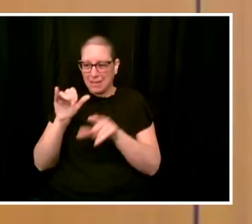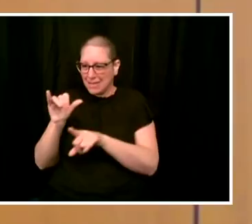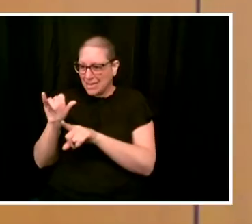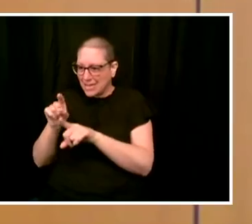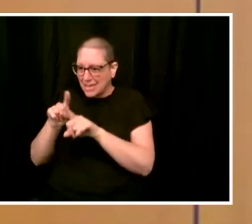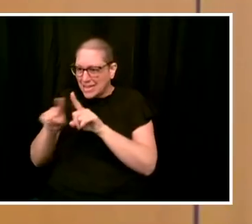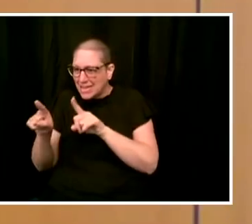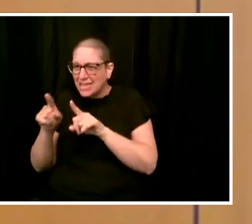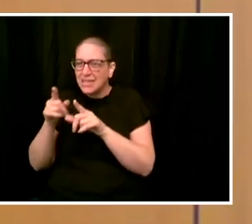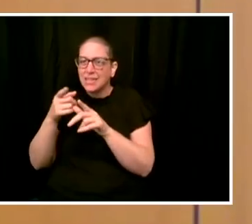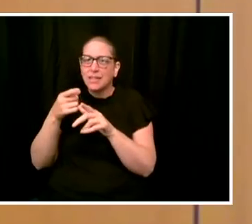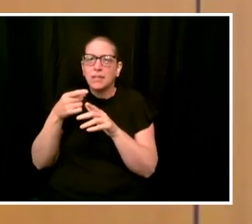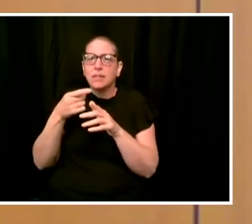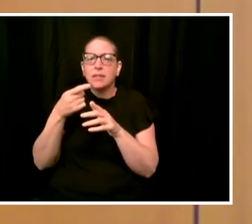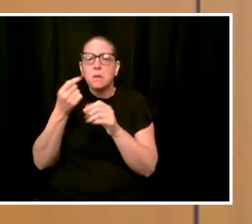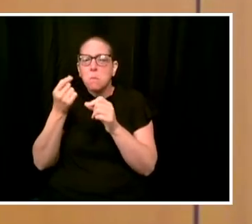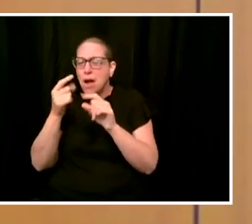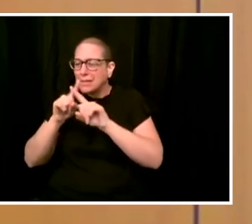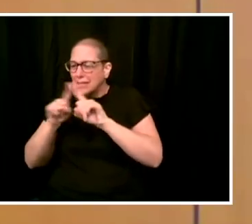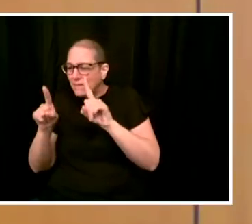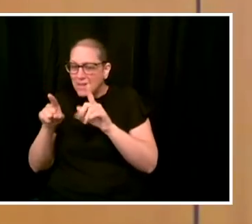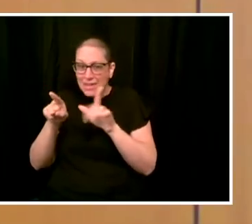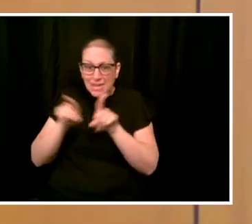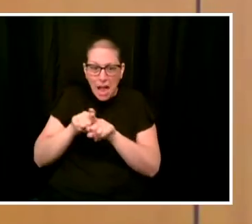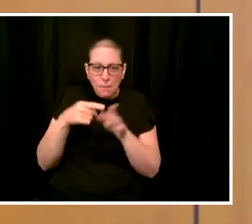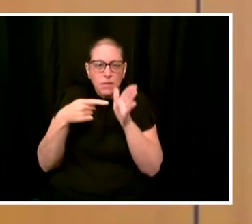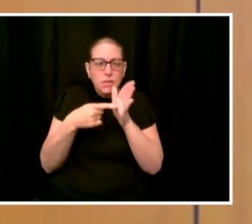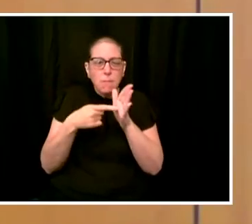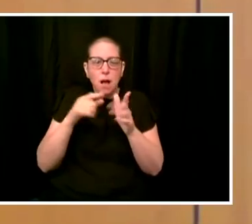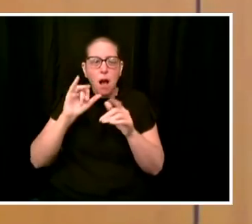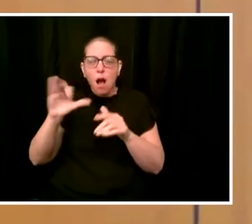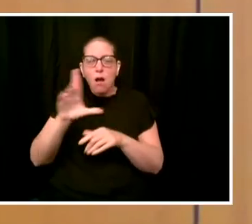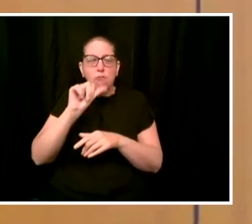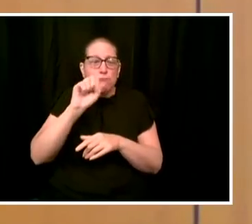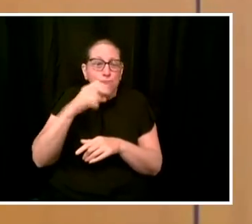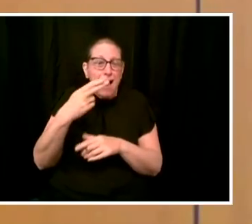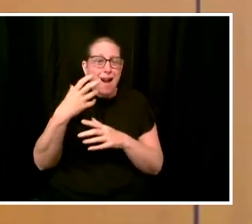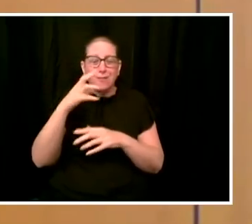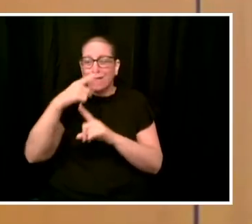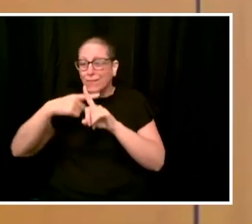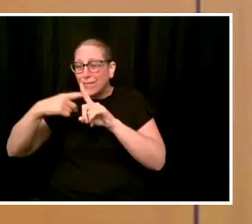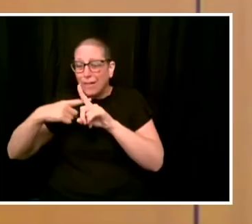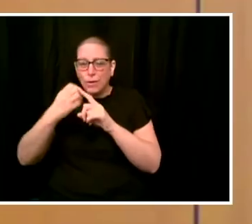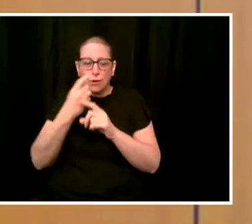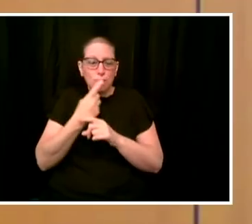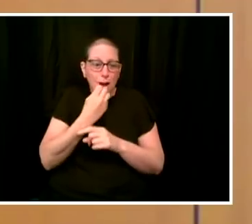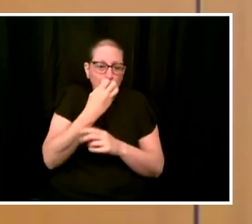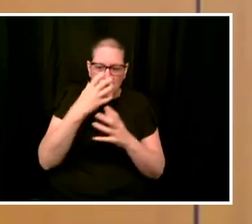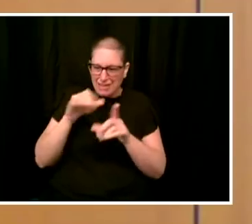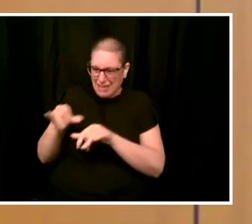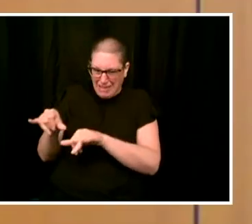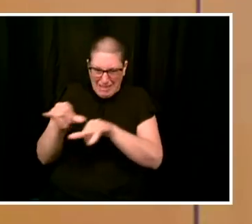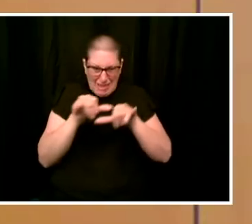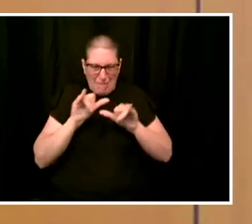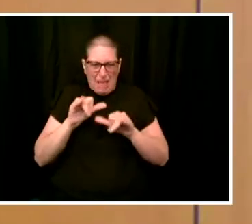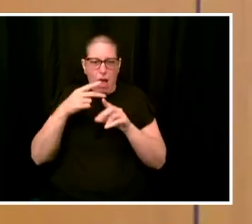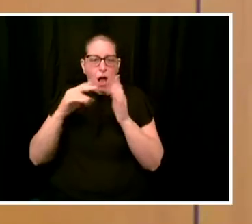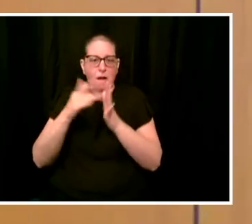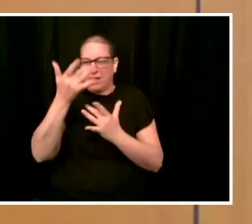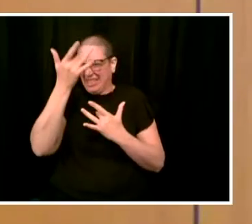THE SYMPTOMS, WHAT ARE THE SIGNS THAT THEN CONFIRM OR NOT